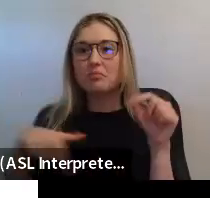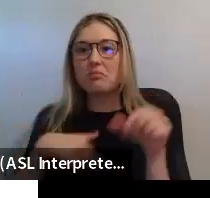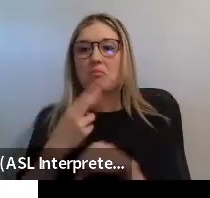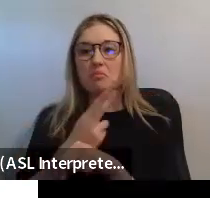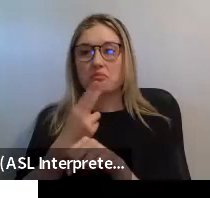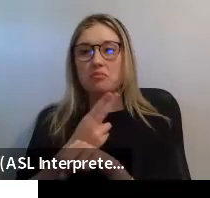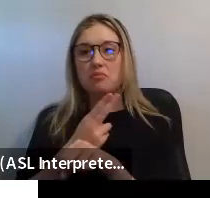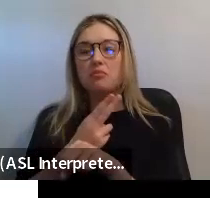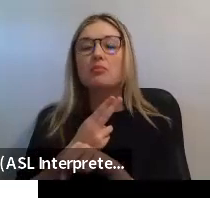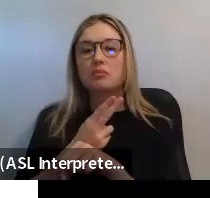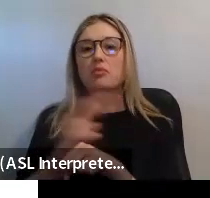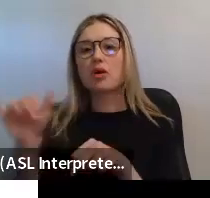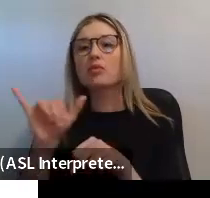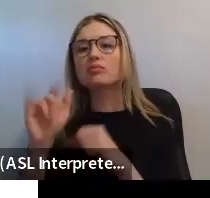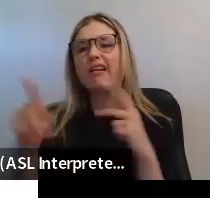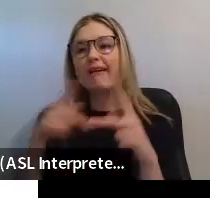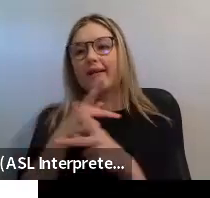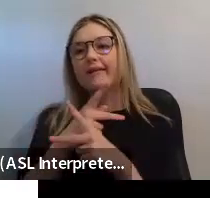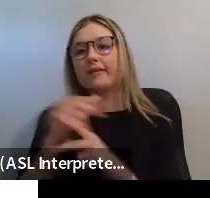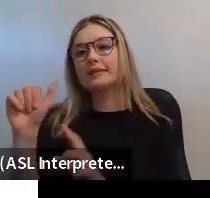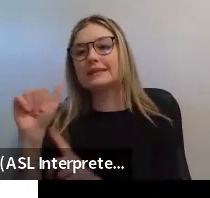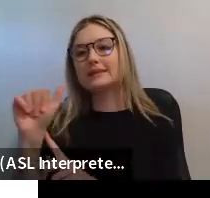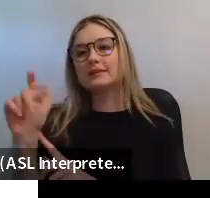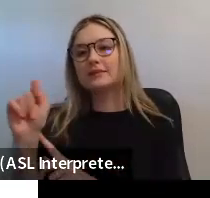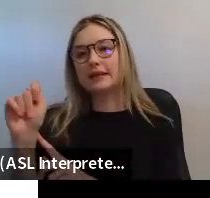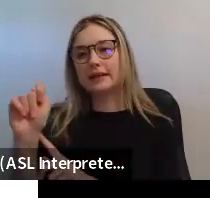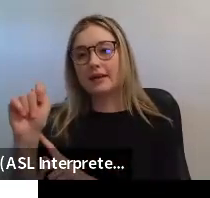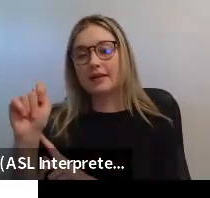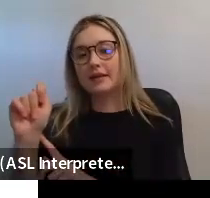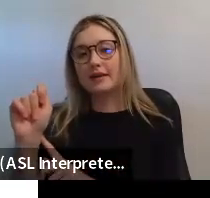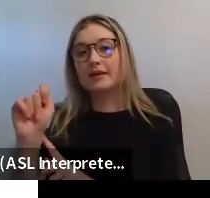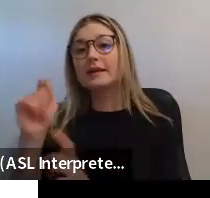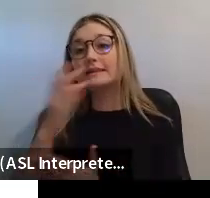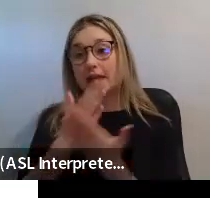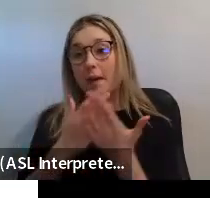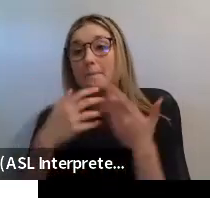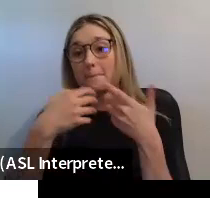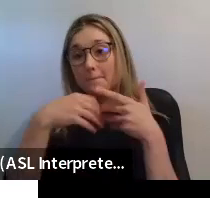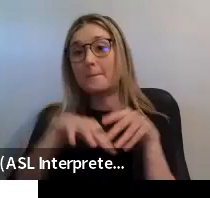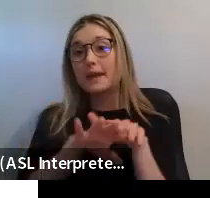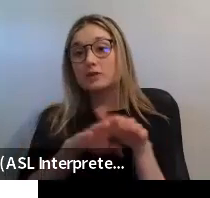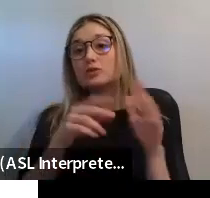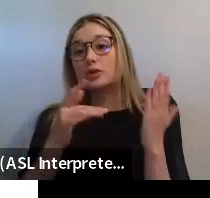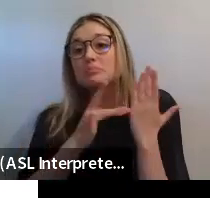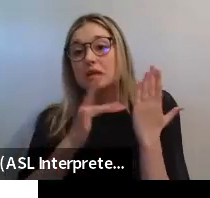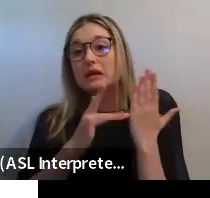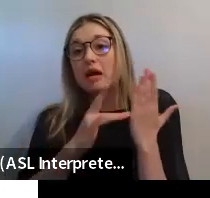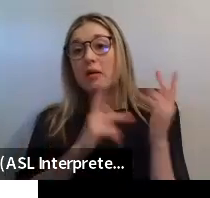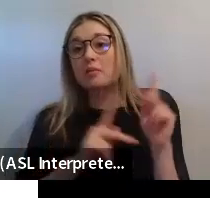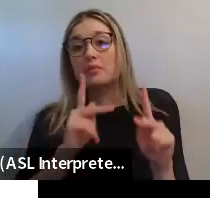But the glasses that we wear also a type of assistive technology.